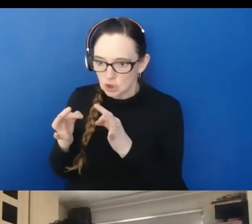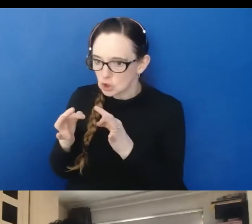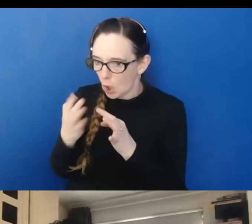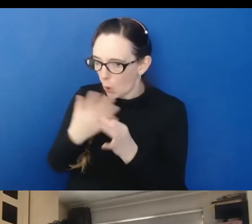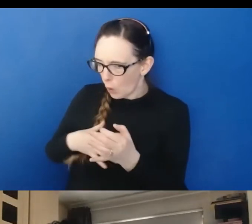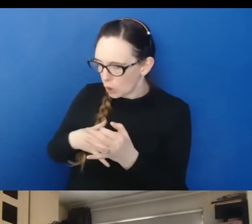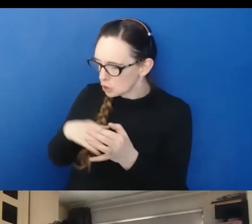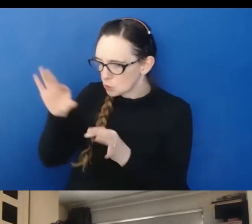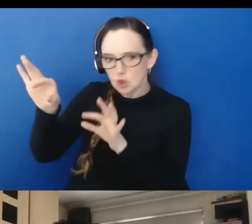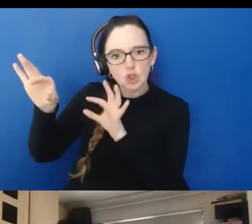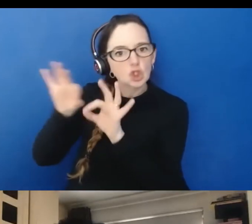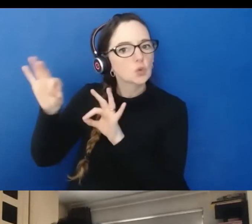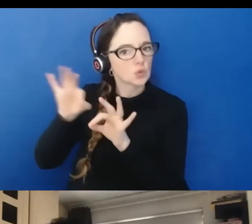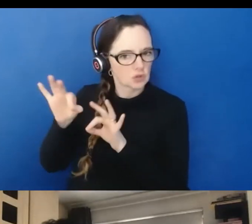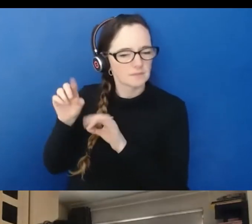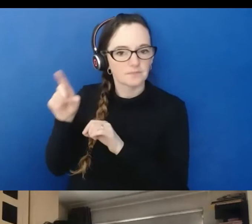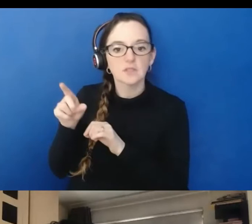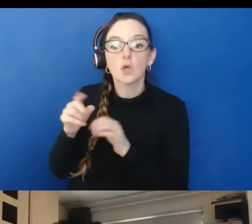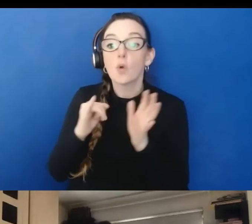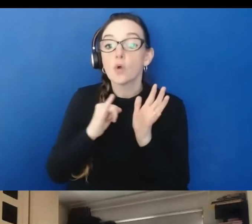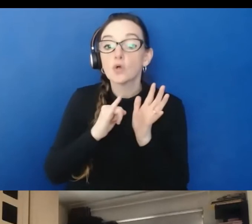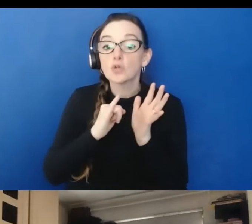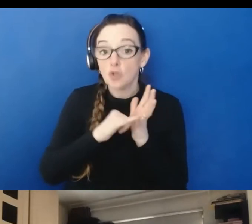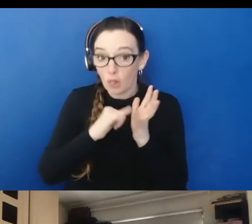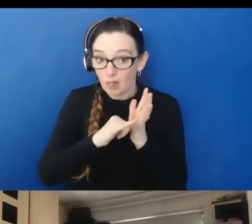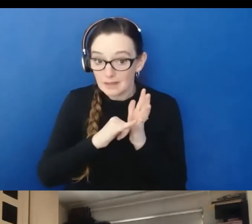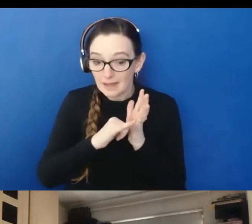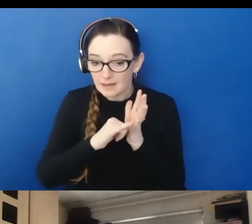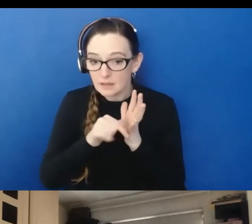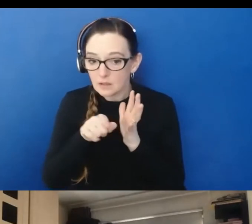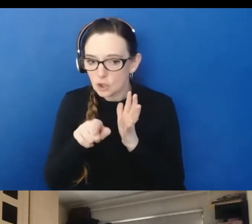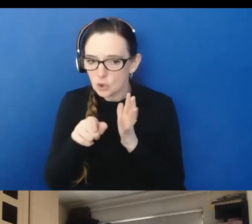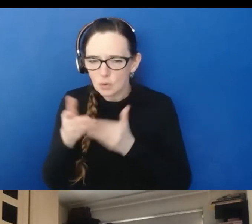so I'm going to save these until the end. Soledad, while you were talking someone's